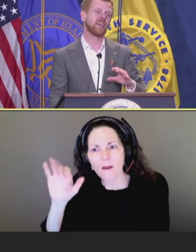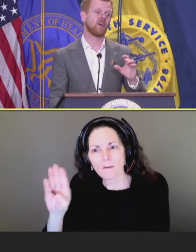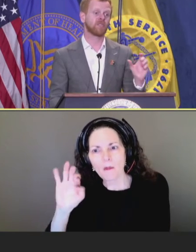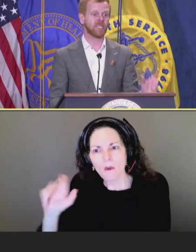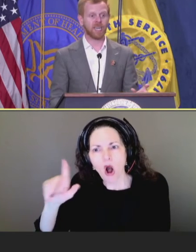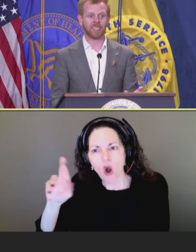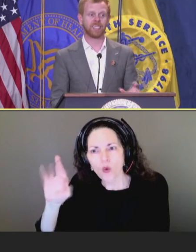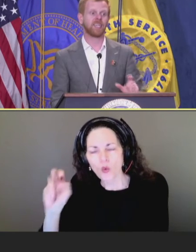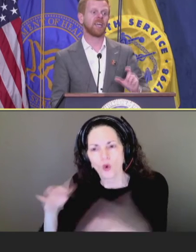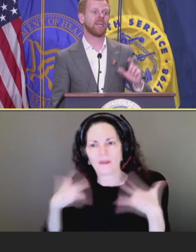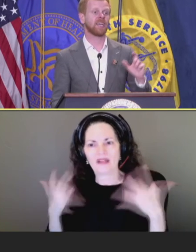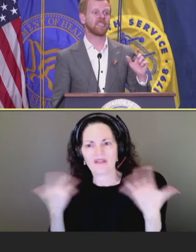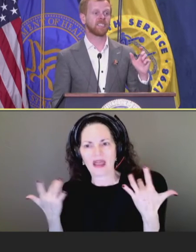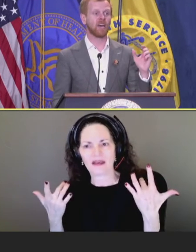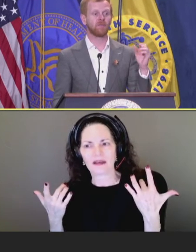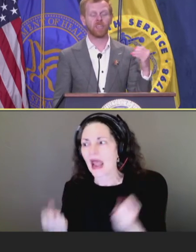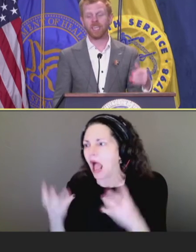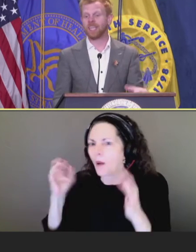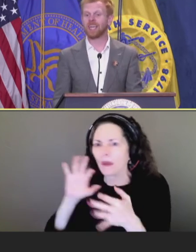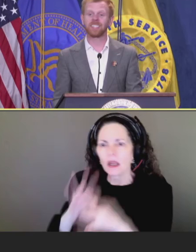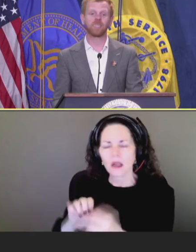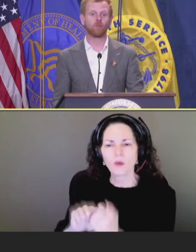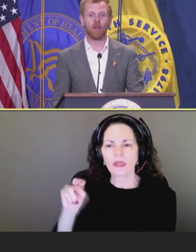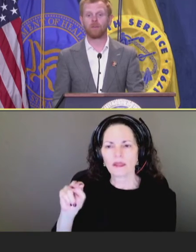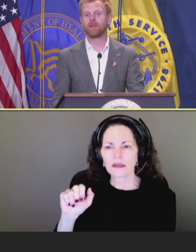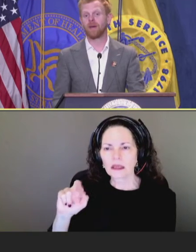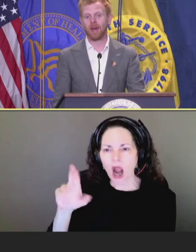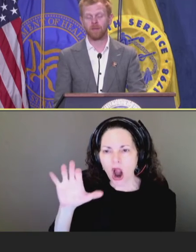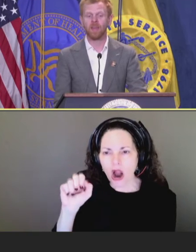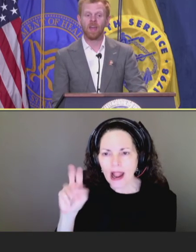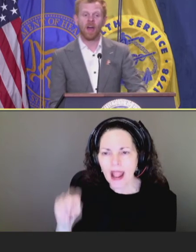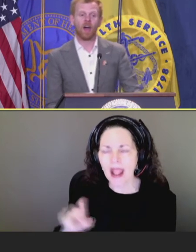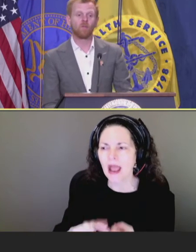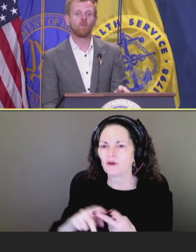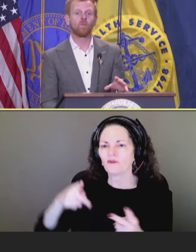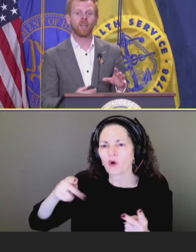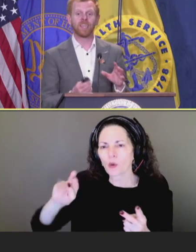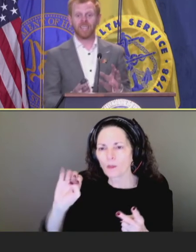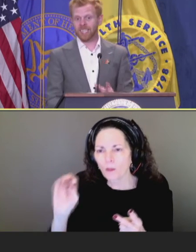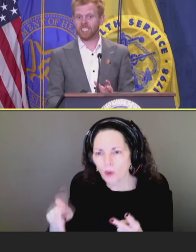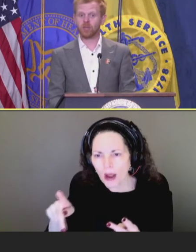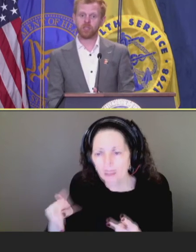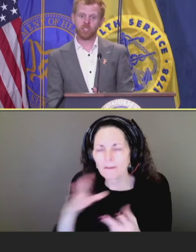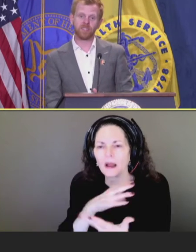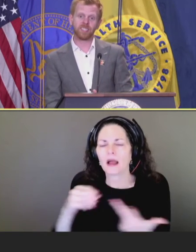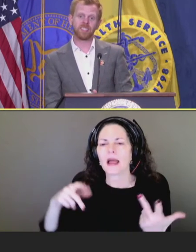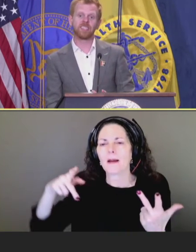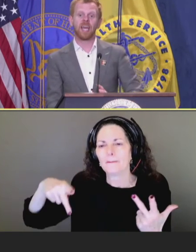that was connected and getting connected to PrEP and PEP. But connecting those services